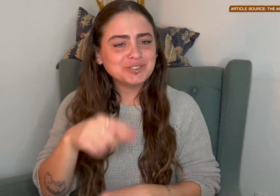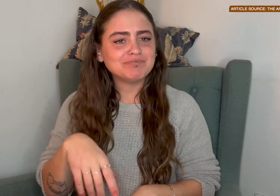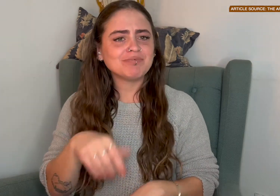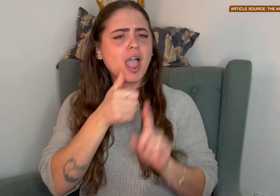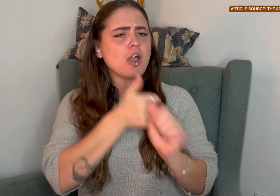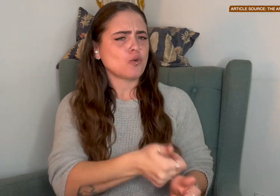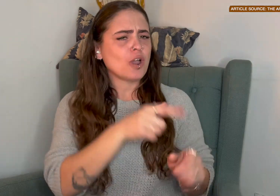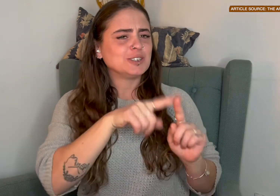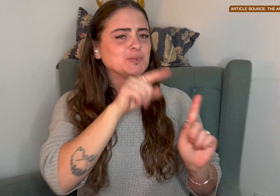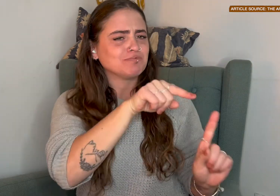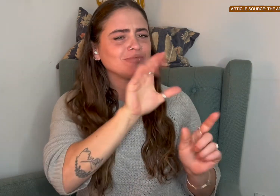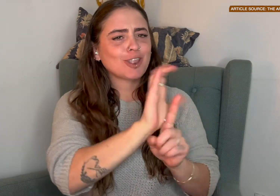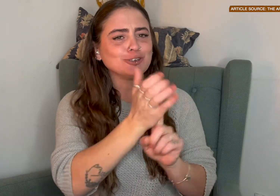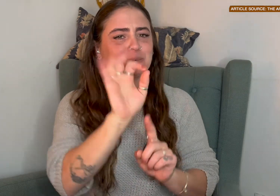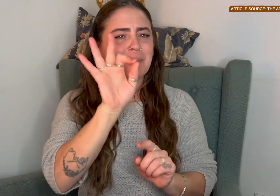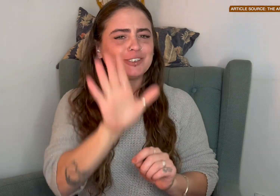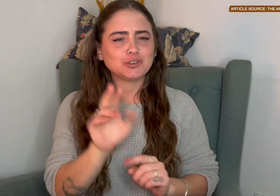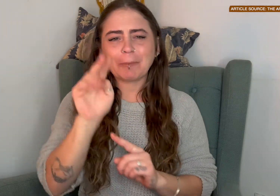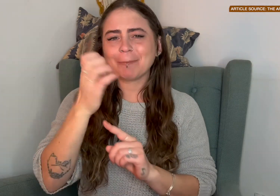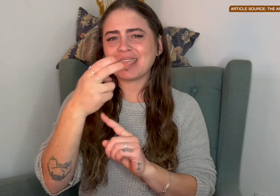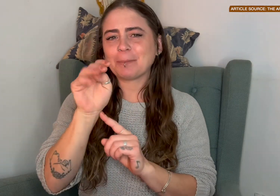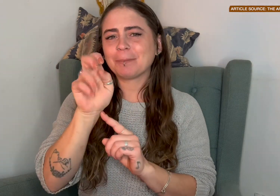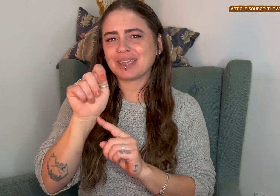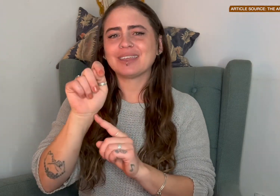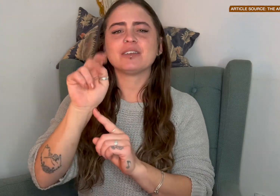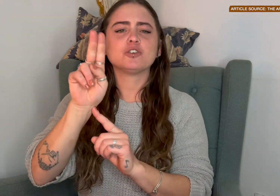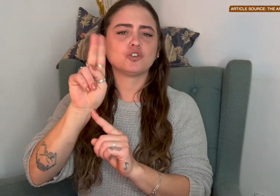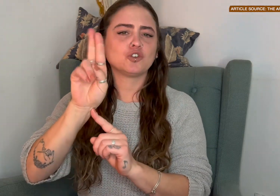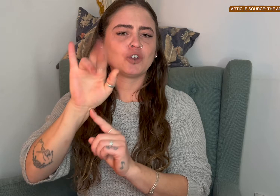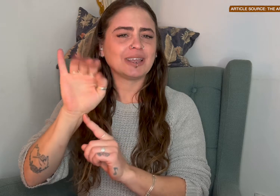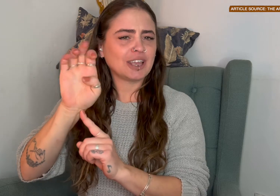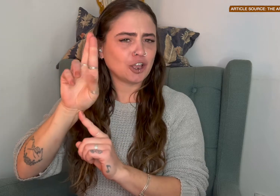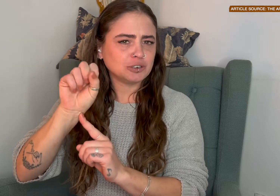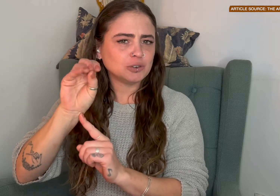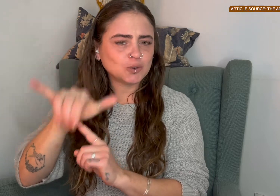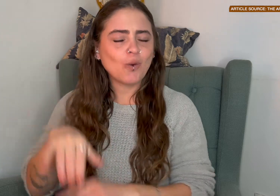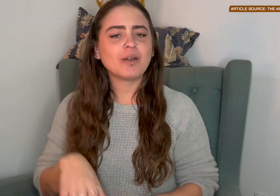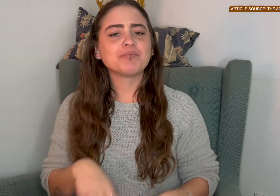according to the culture minister Mehmet Nuri Ersoy.